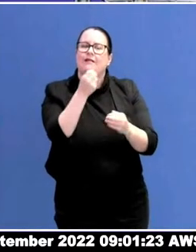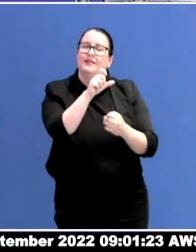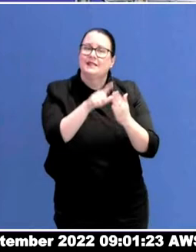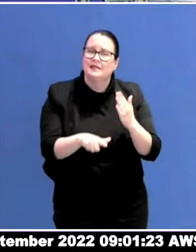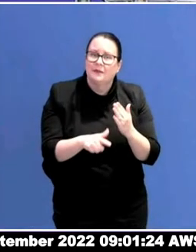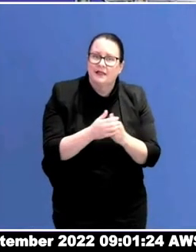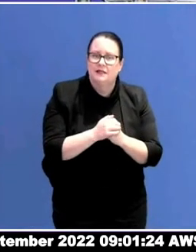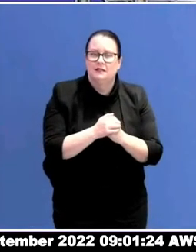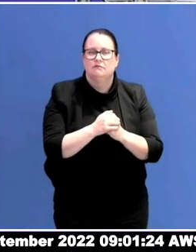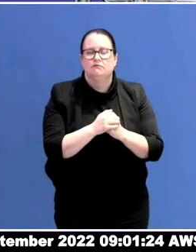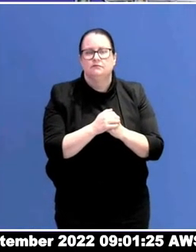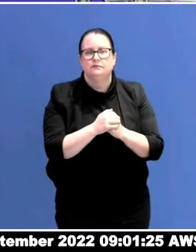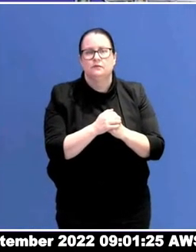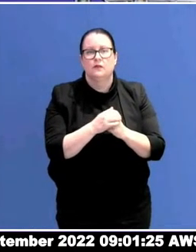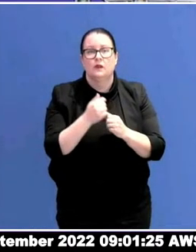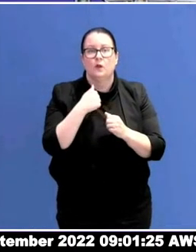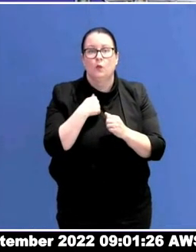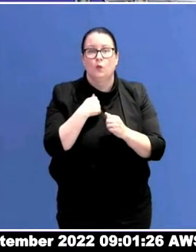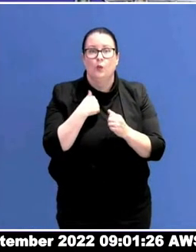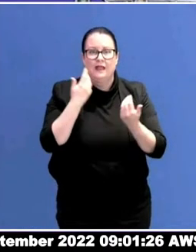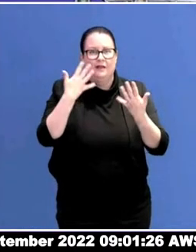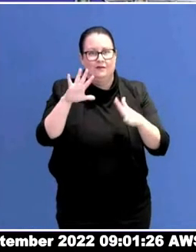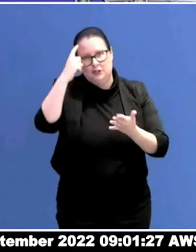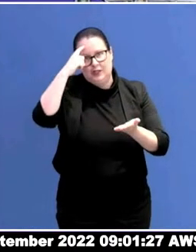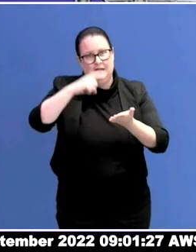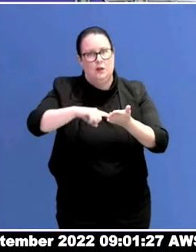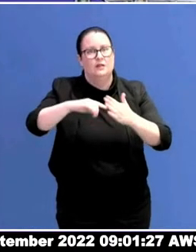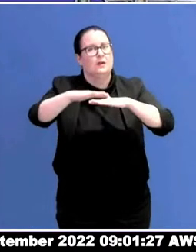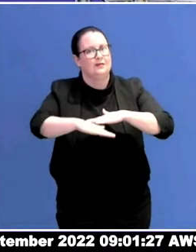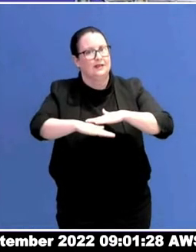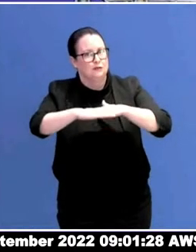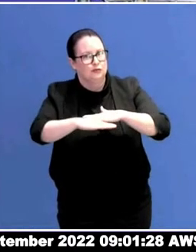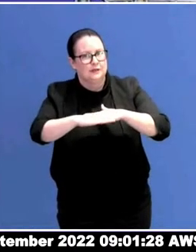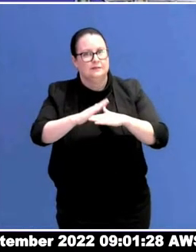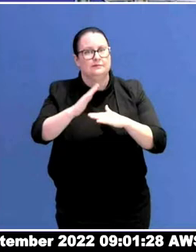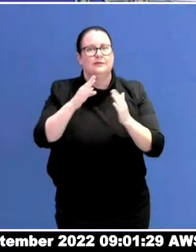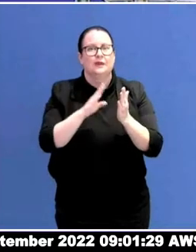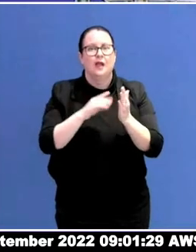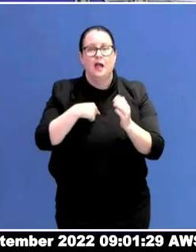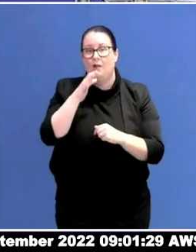We commence with the Acknowledgment of Country, and I will ask Commissioner Mason to make the acknowledgment of the country.